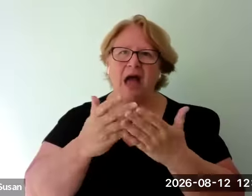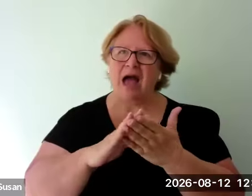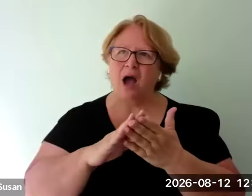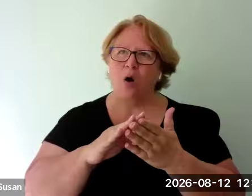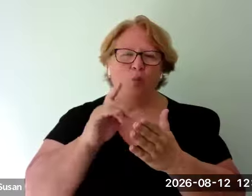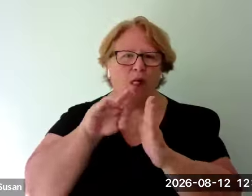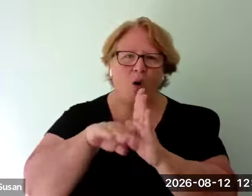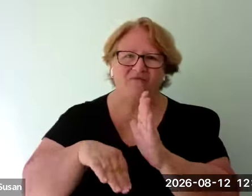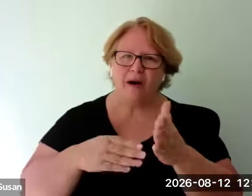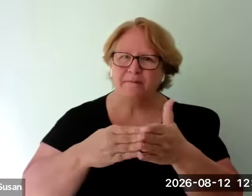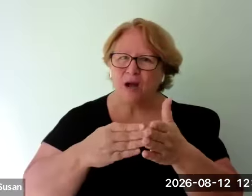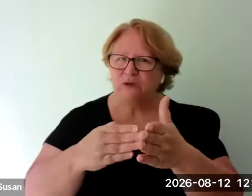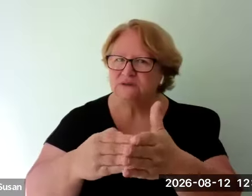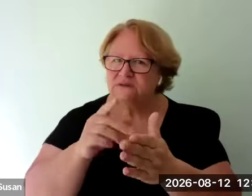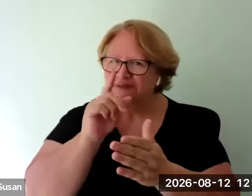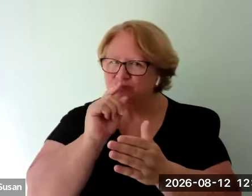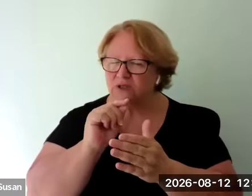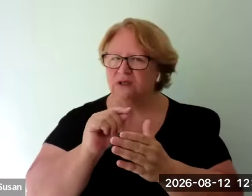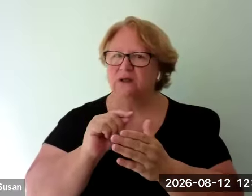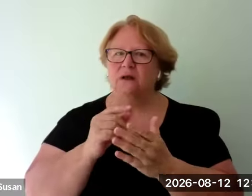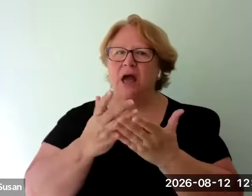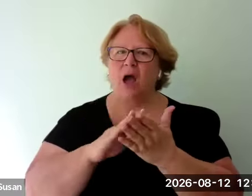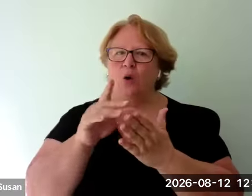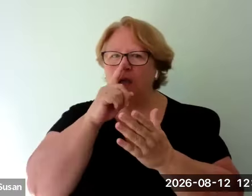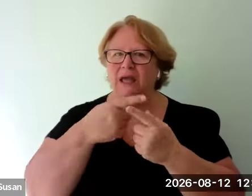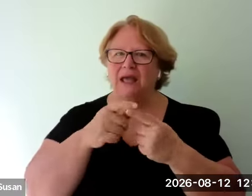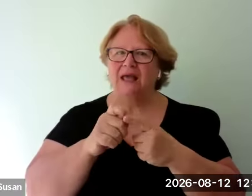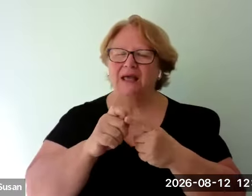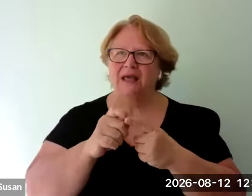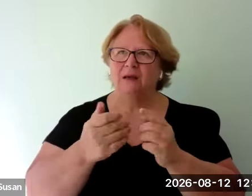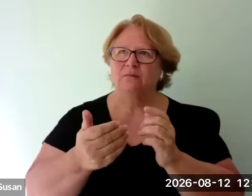would support the applicant's research and career development, how it addresses barriers they face and how